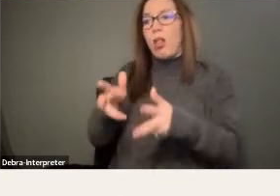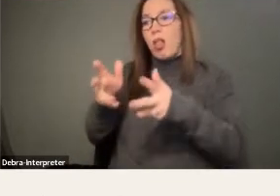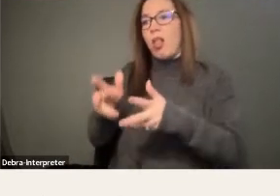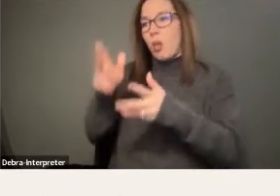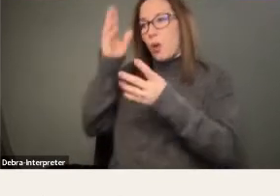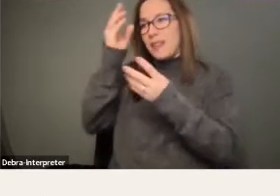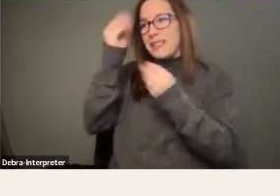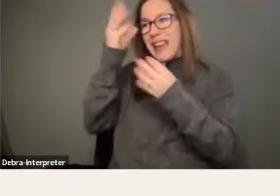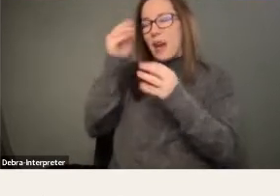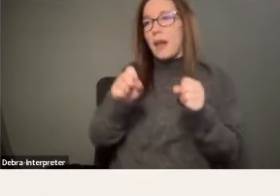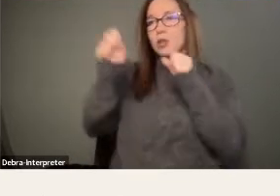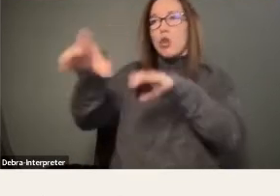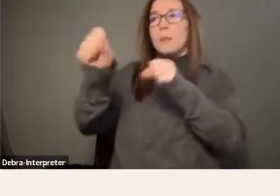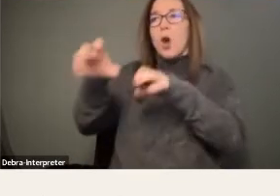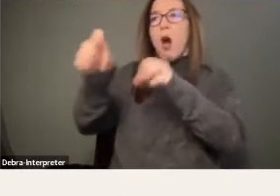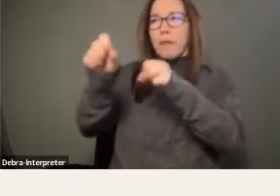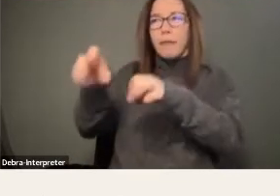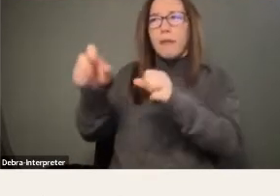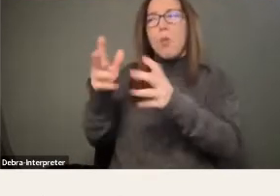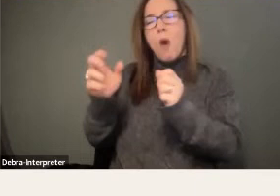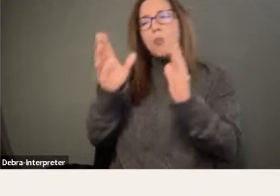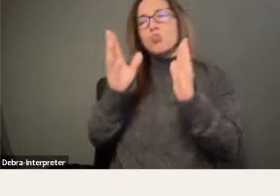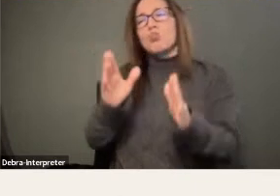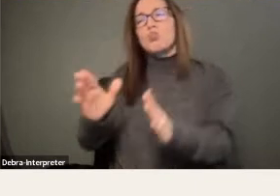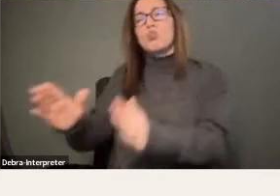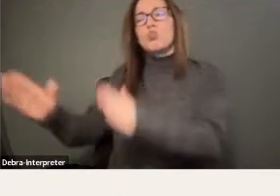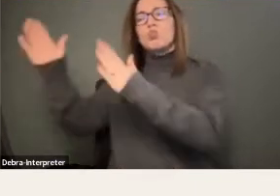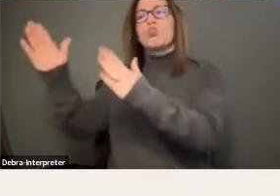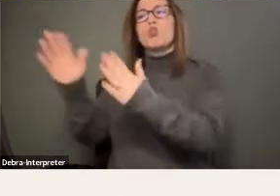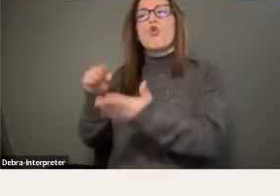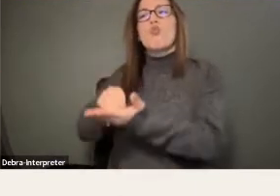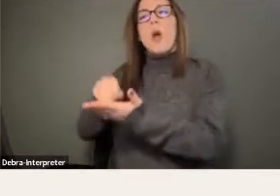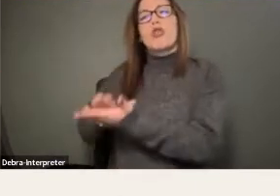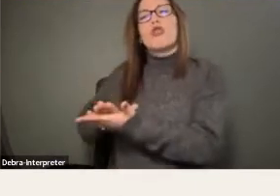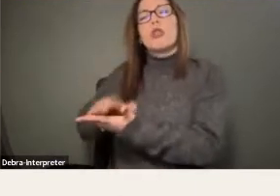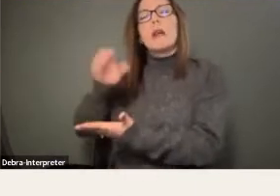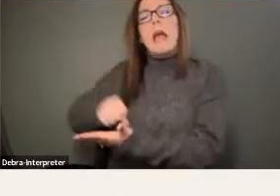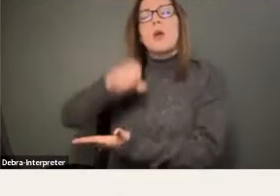dataset does not have to live in the data repositivetory on AG data commons. It can be in